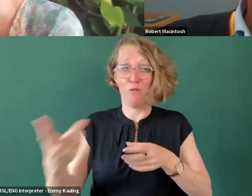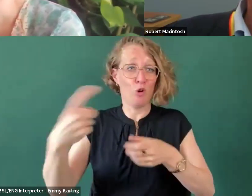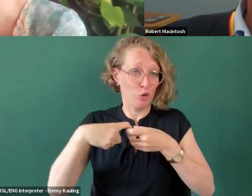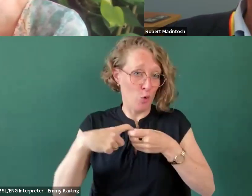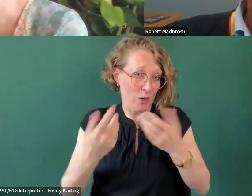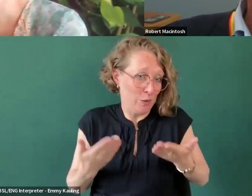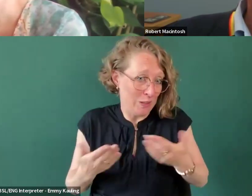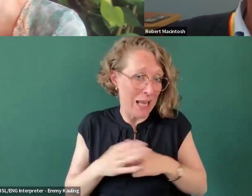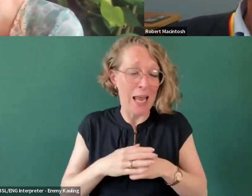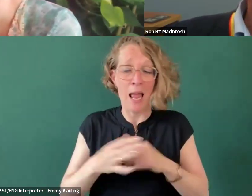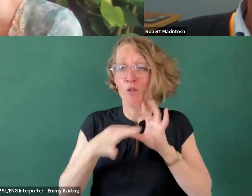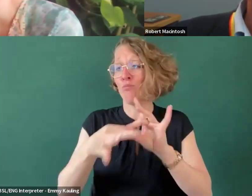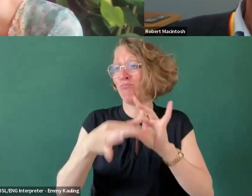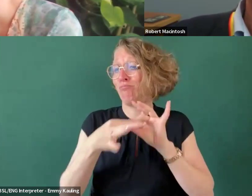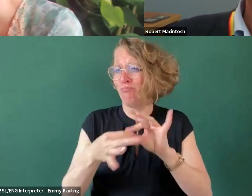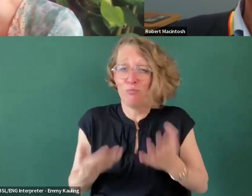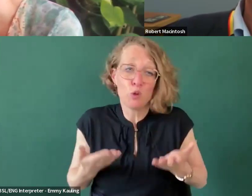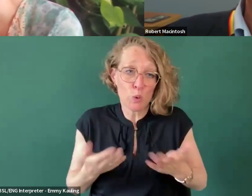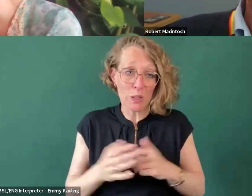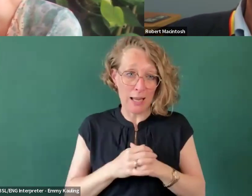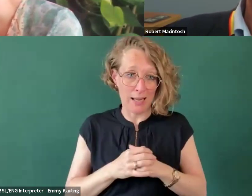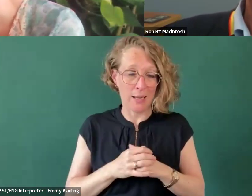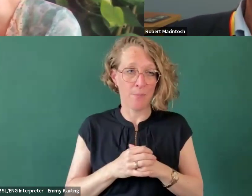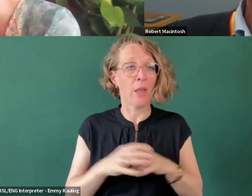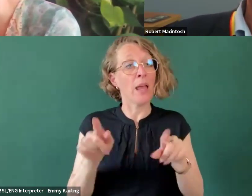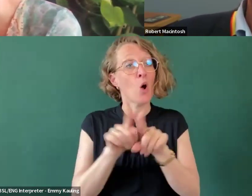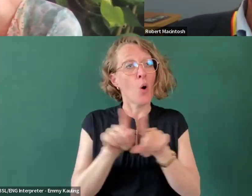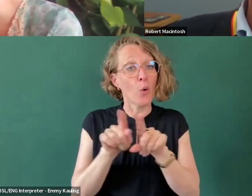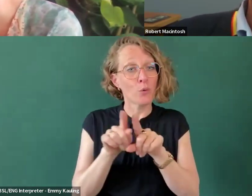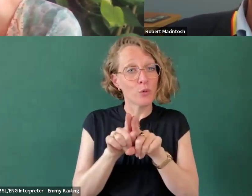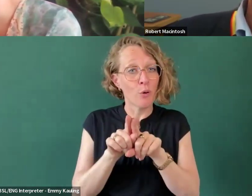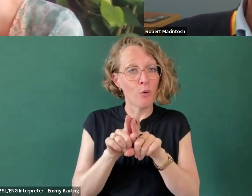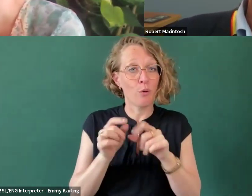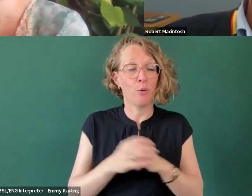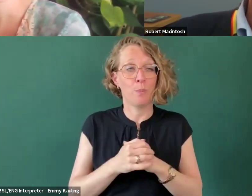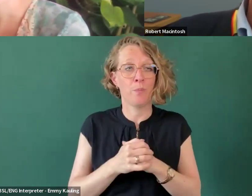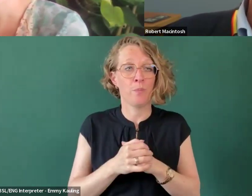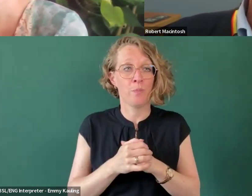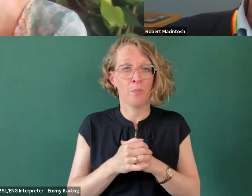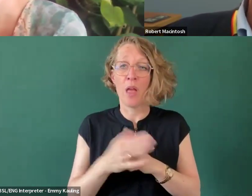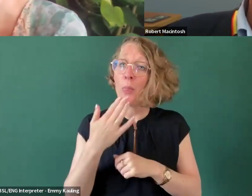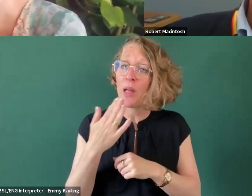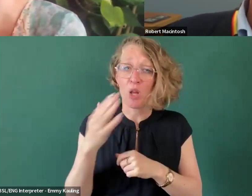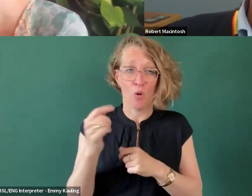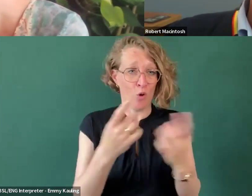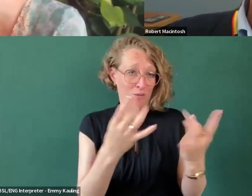for engaging with us on this and also for just giving us feedback on the information